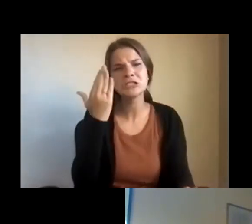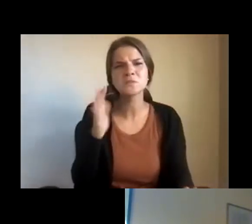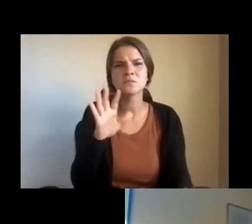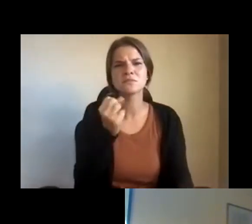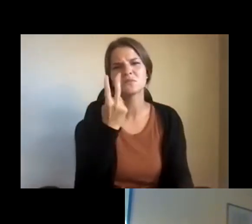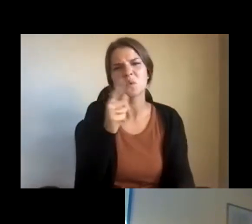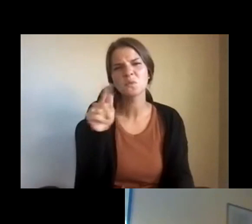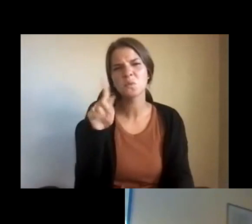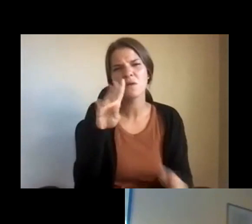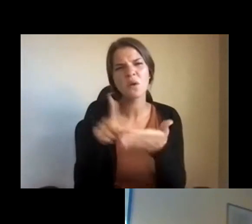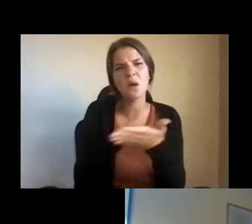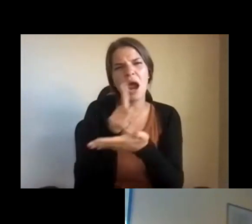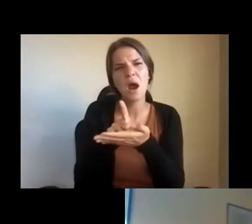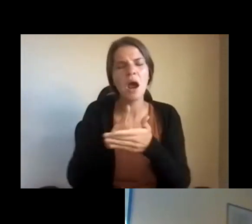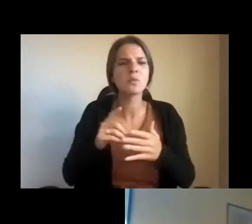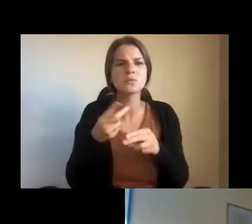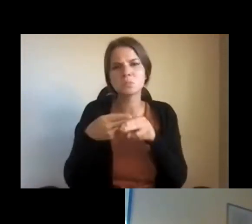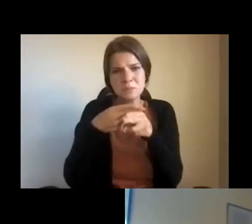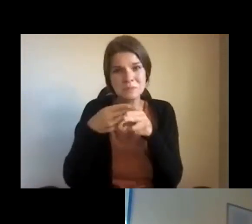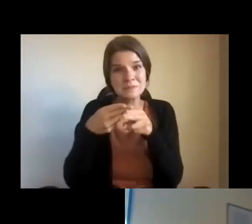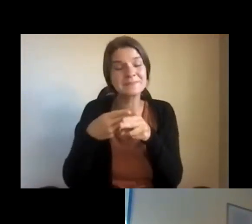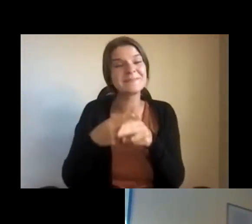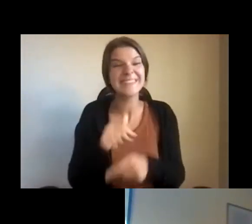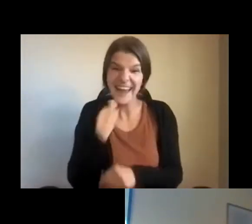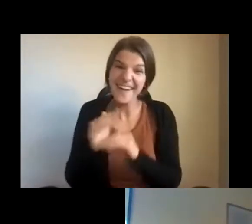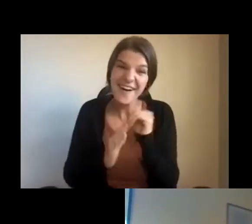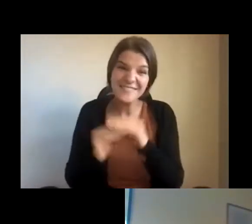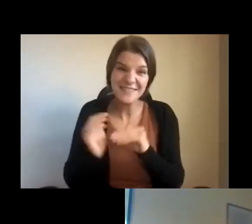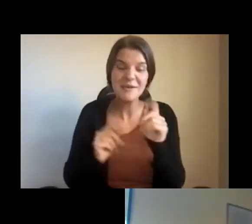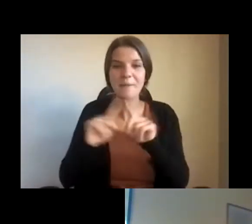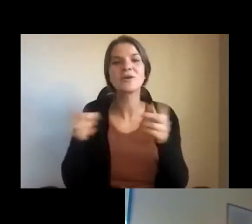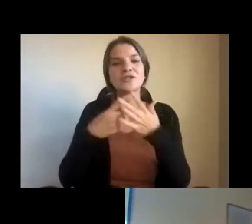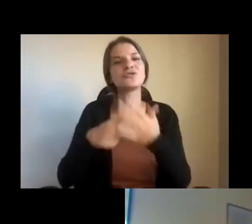24 hours worth of feeling quite uncomfortable. Then it starts to ease after that.